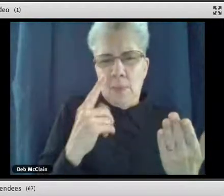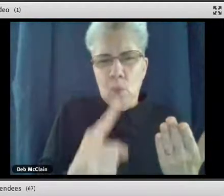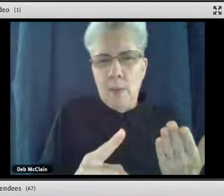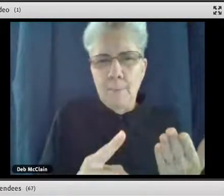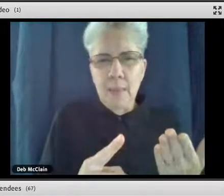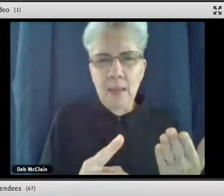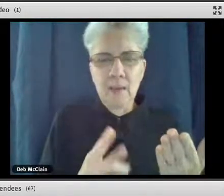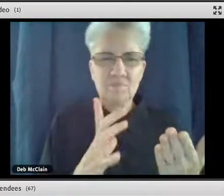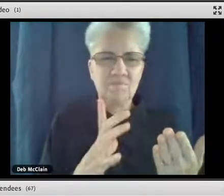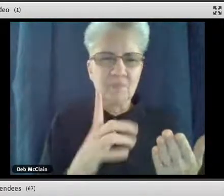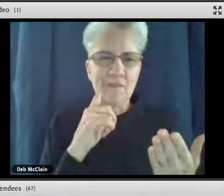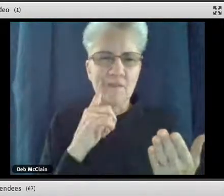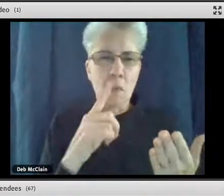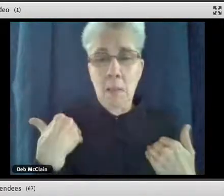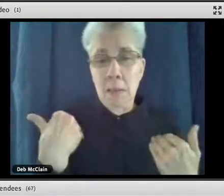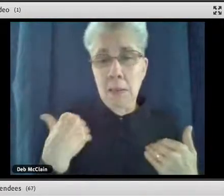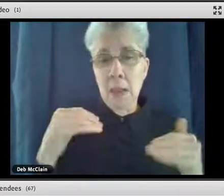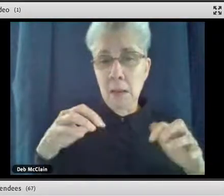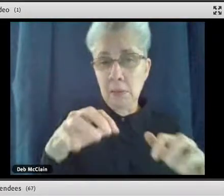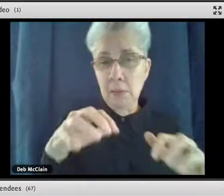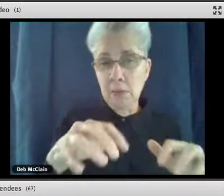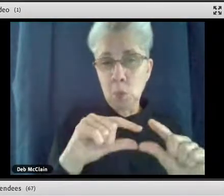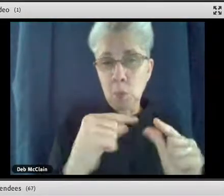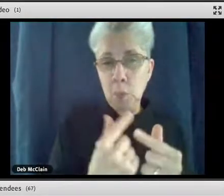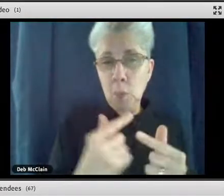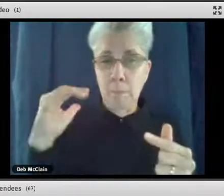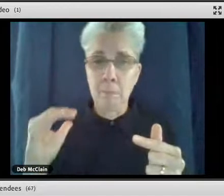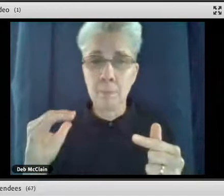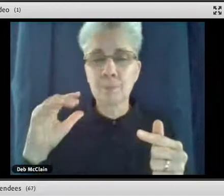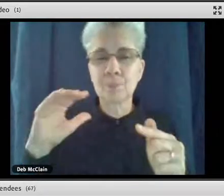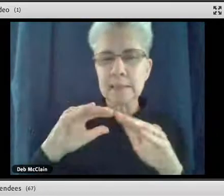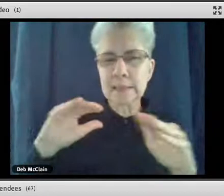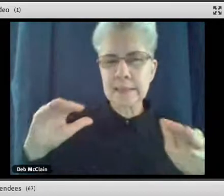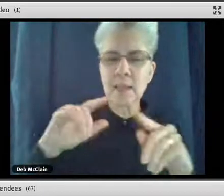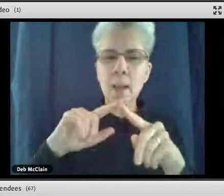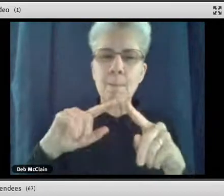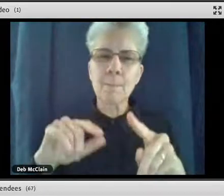This case, because I think it probably would be fine for a younger audience,